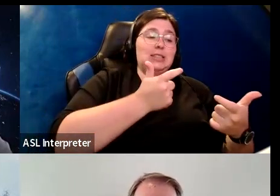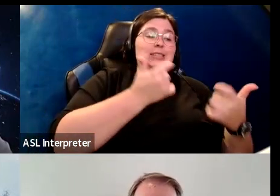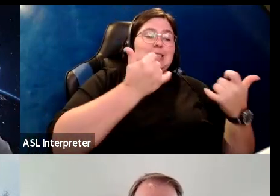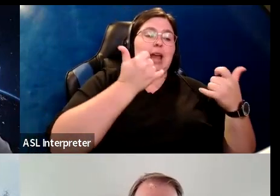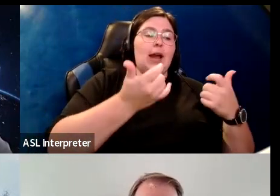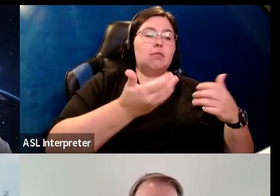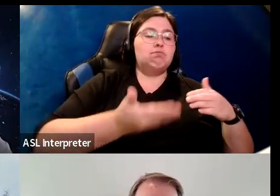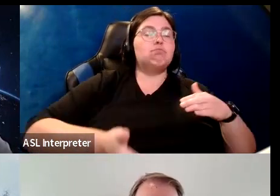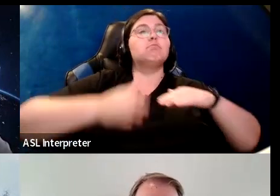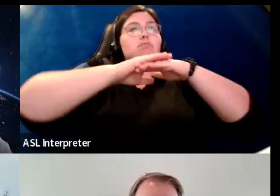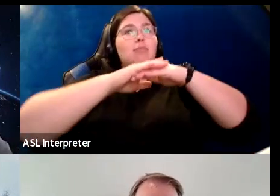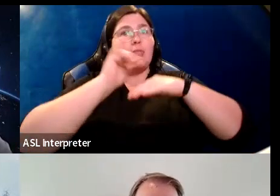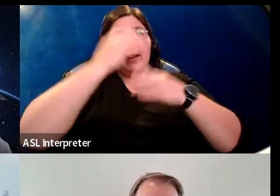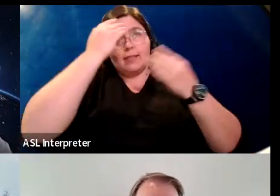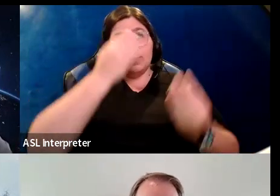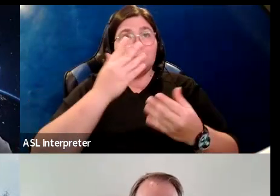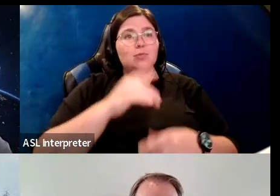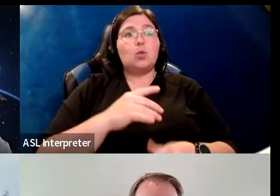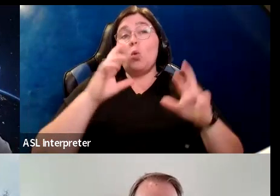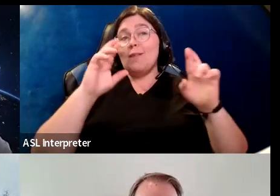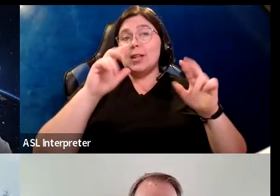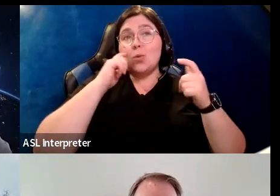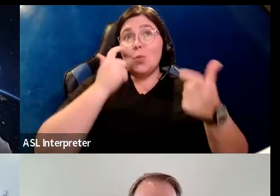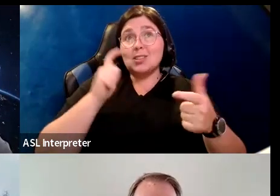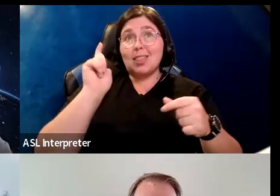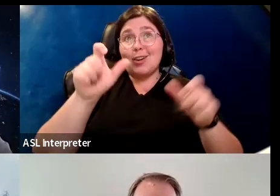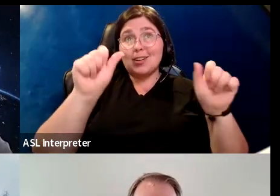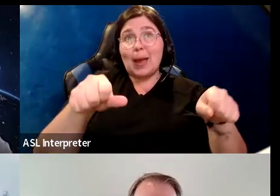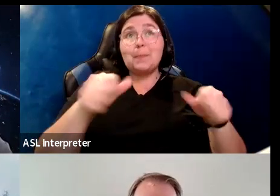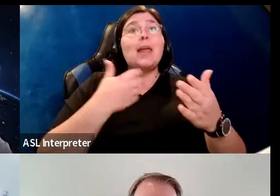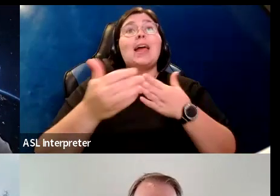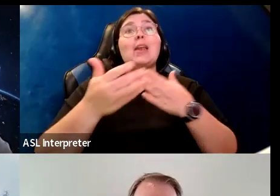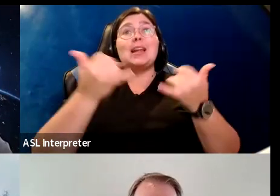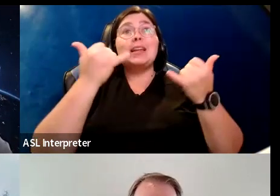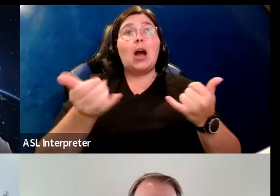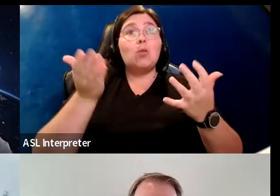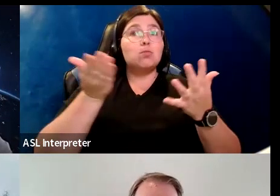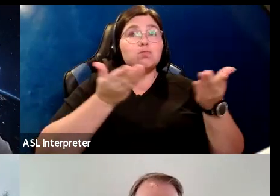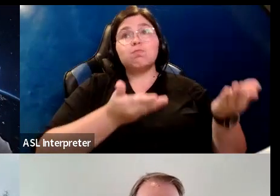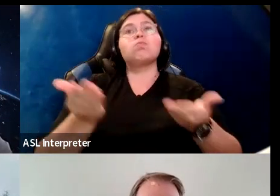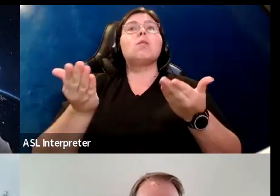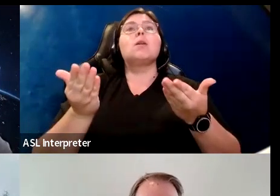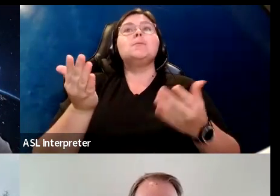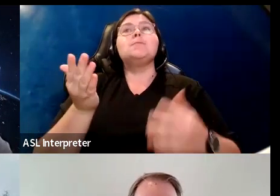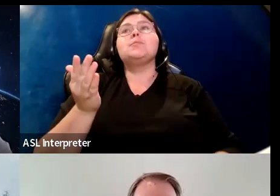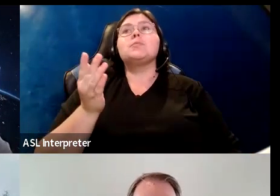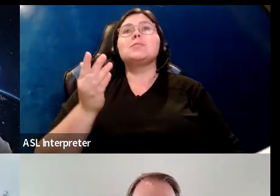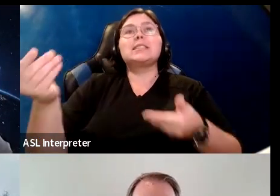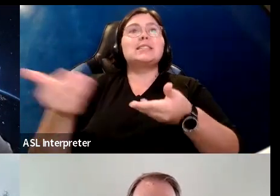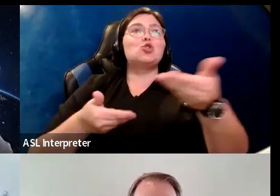I hope everyone gets a chance to look at them. And now we're going to move right into introductions.